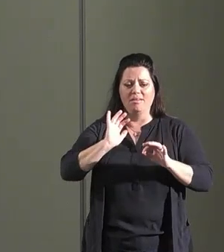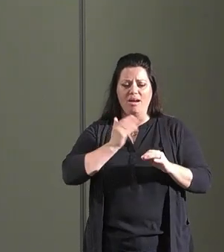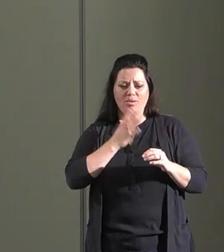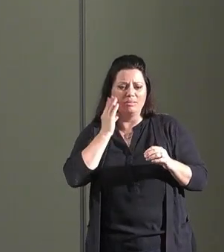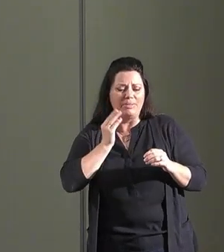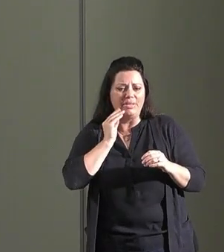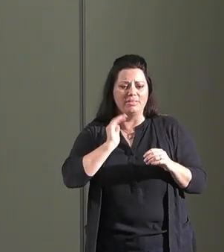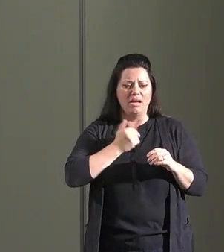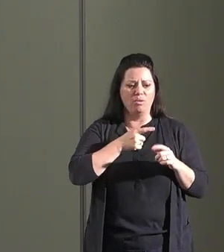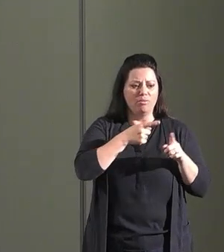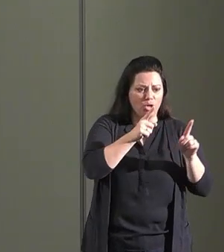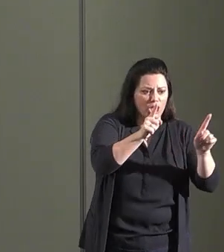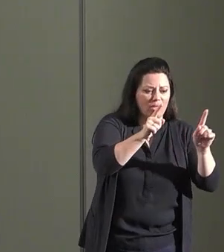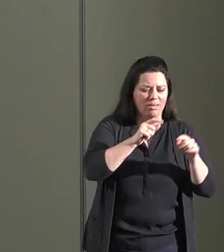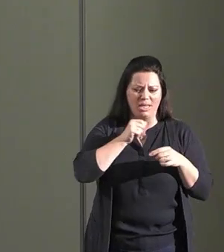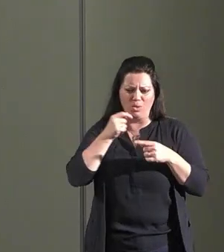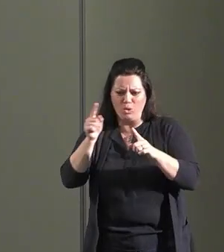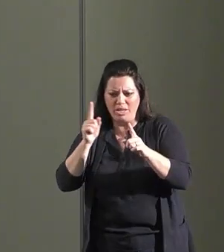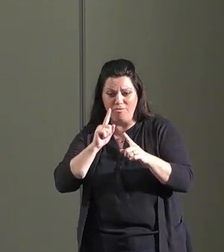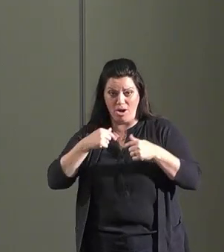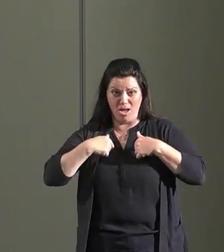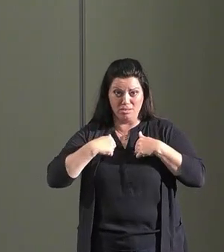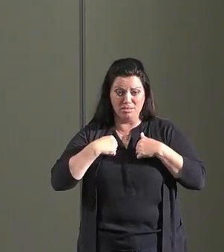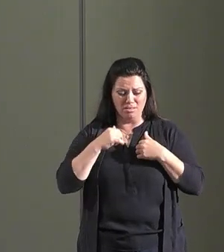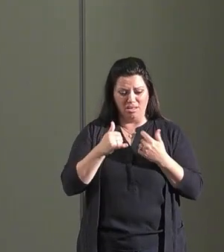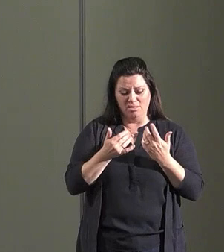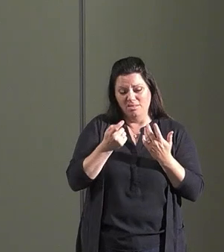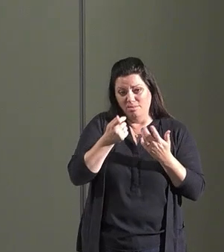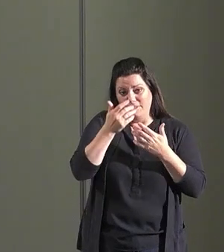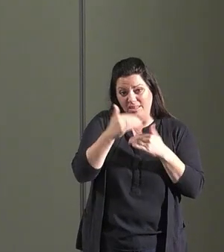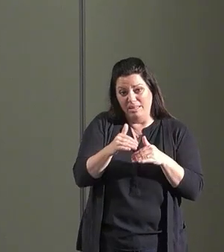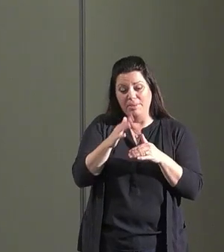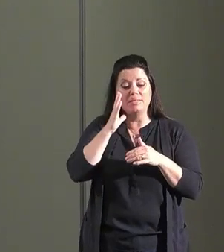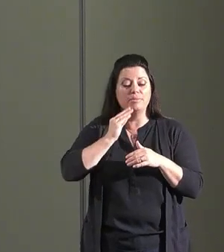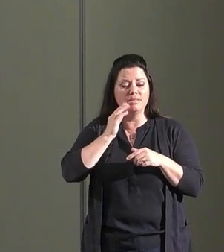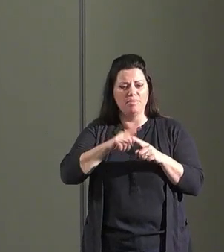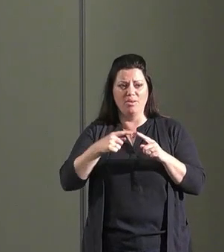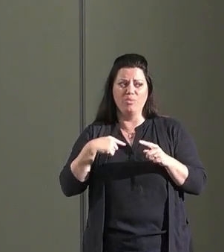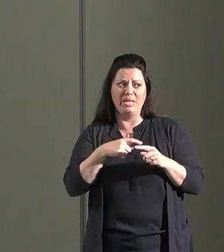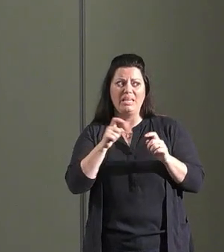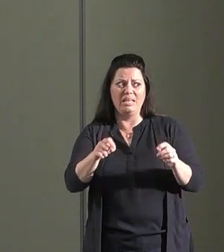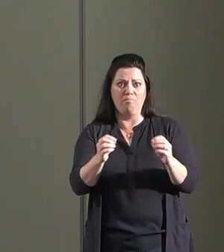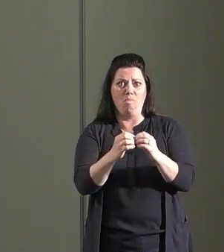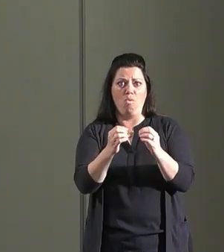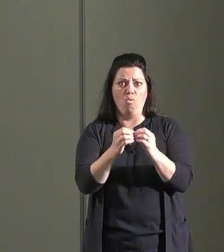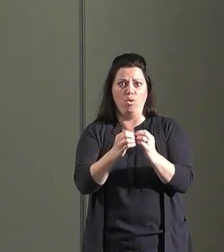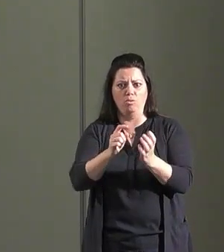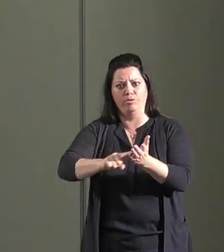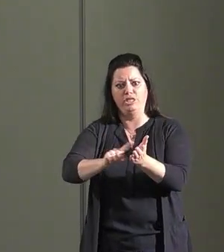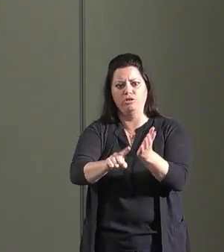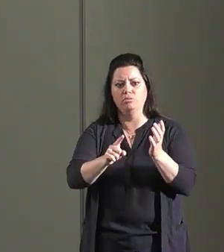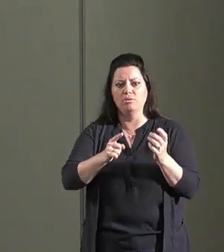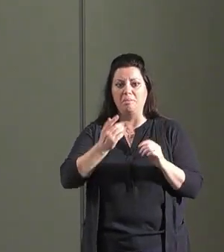for us. That is our limited experience. And we need more research. Better research. We need